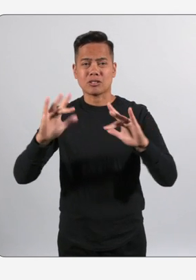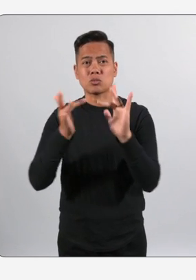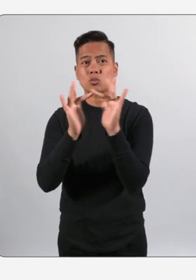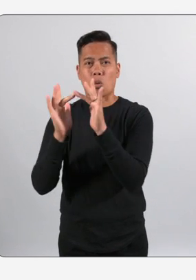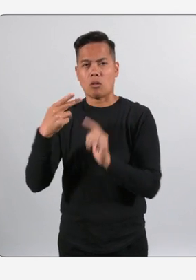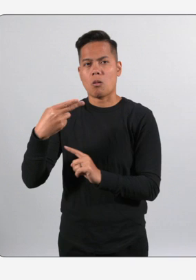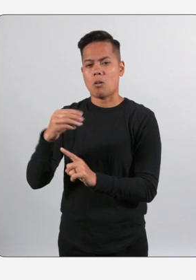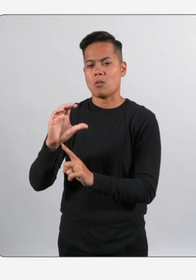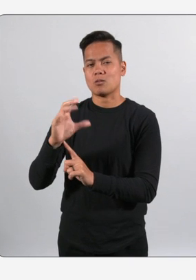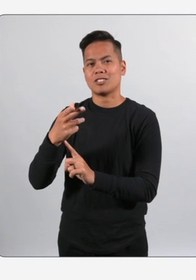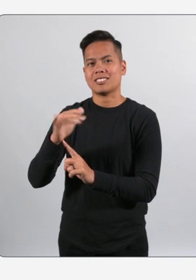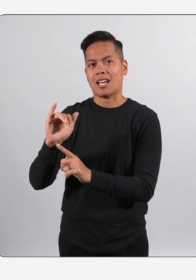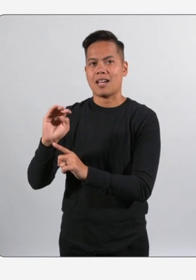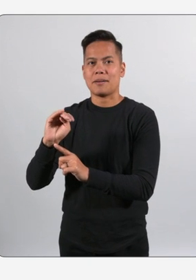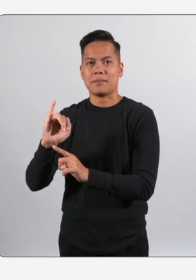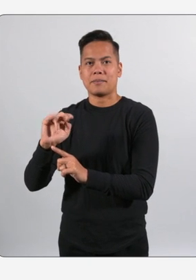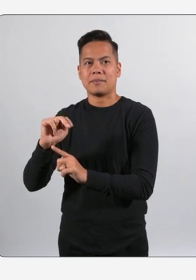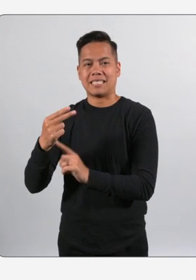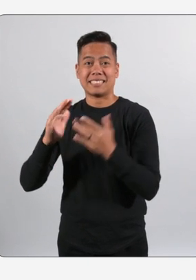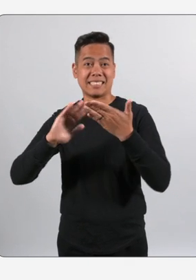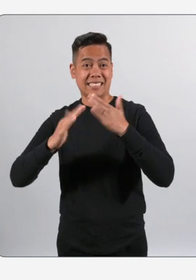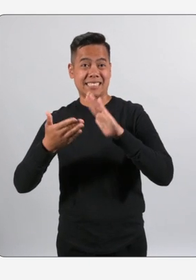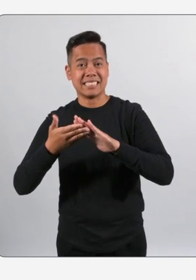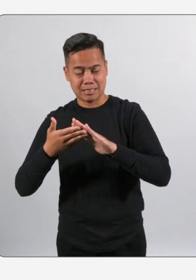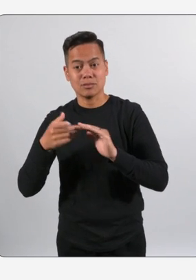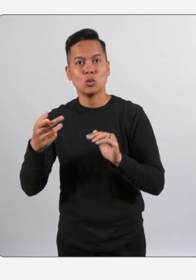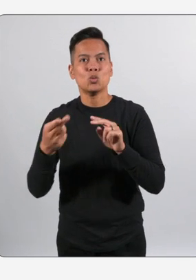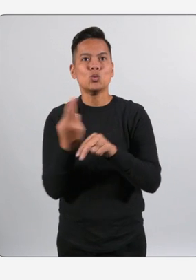but Trang used AI powered Ads solutions like Performance Max